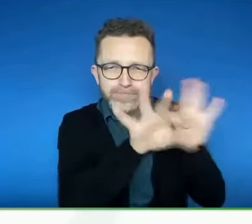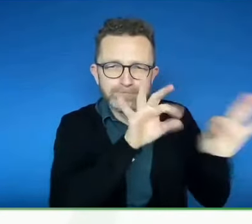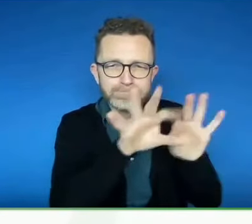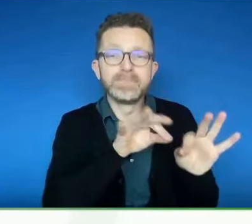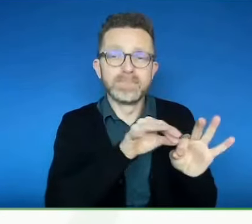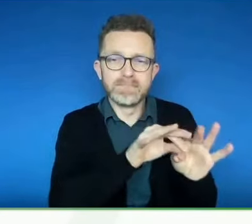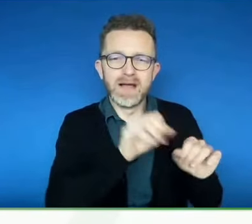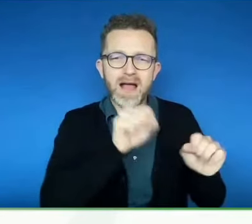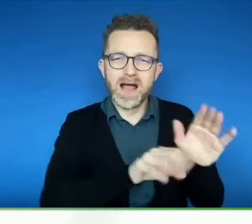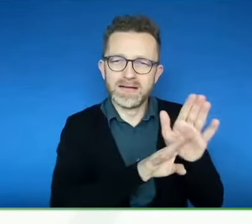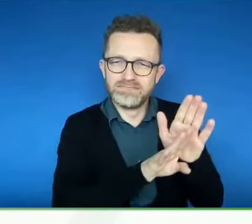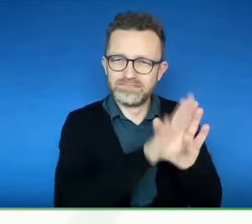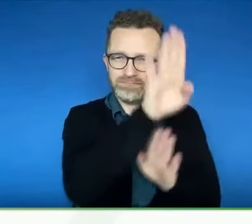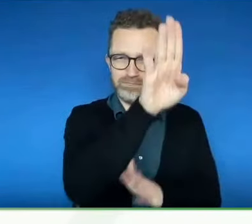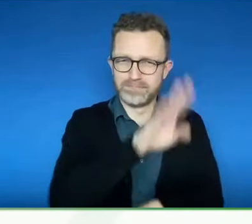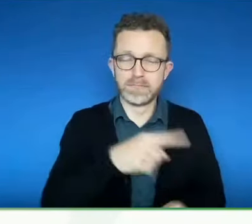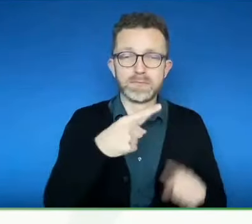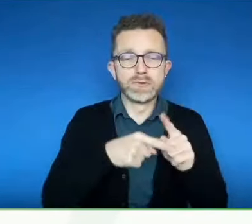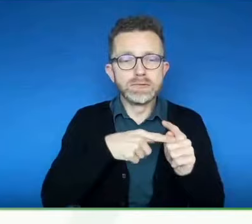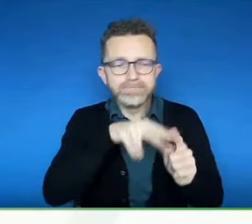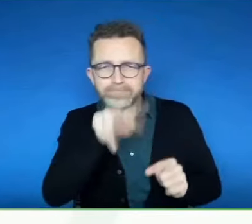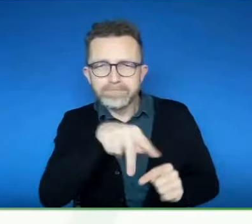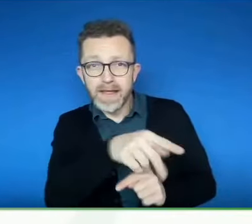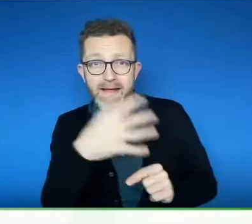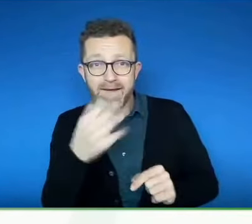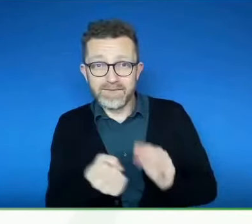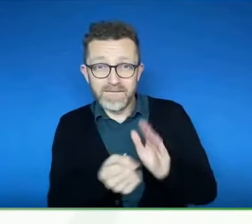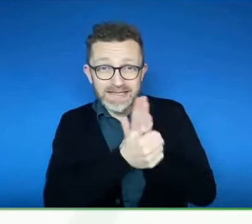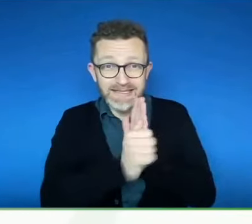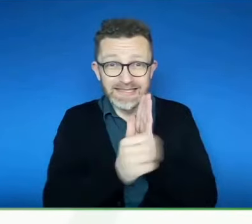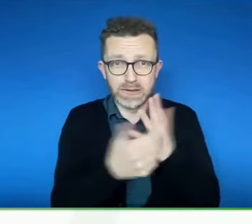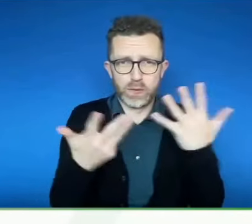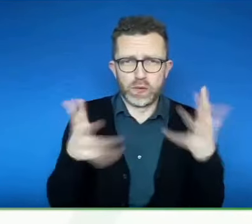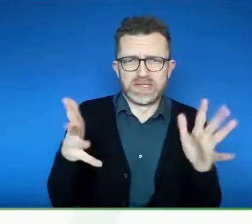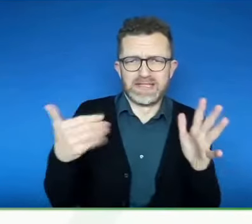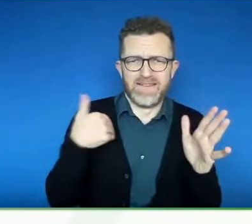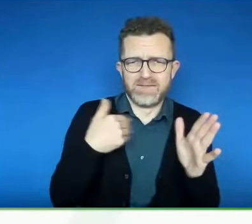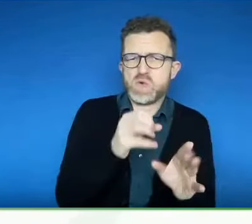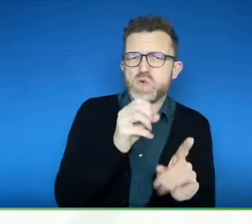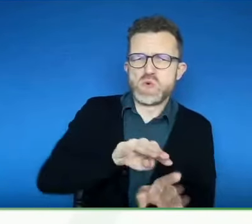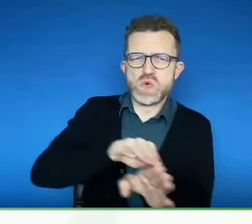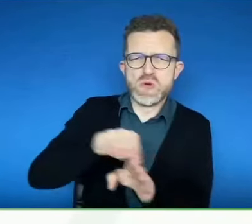chance to share their knowledge on the rights of other people and not